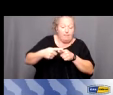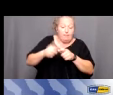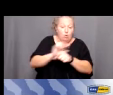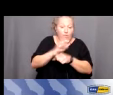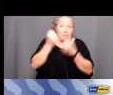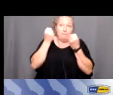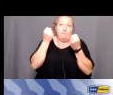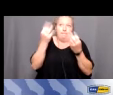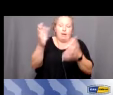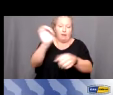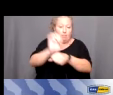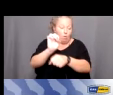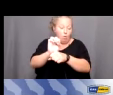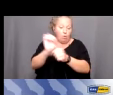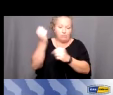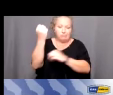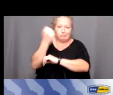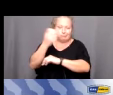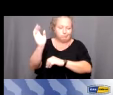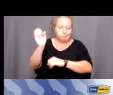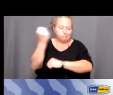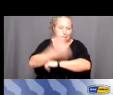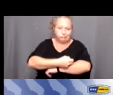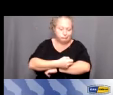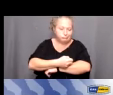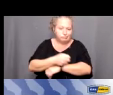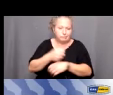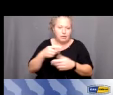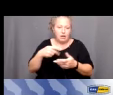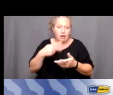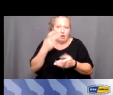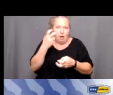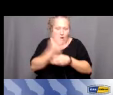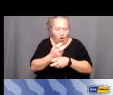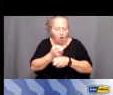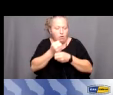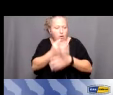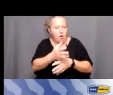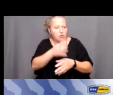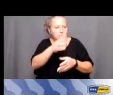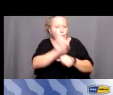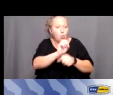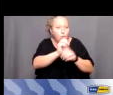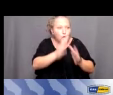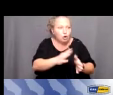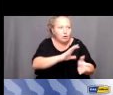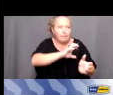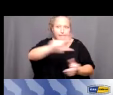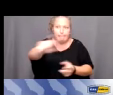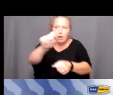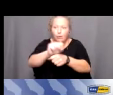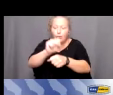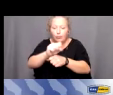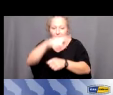shut down, which posed a problem to workers when they had to come back to work that summer to work outdoors. Their bodies